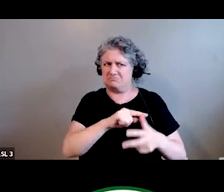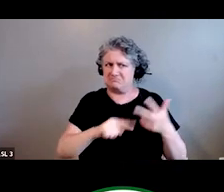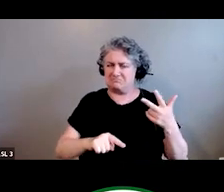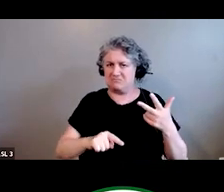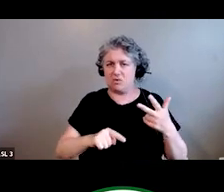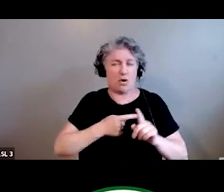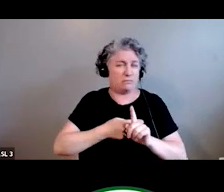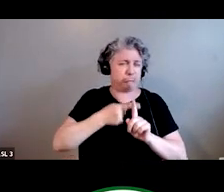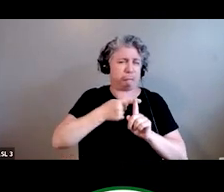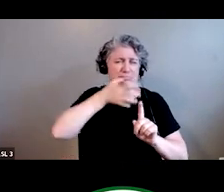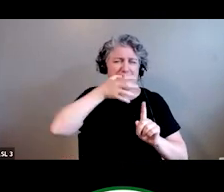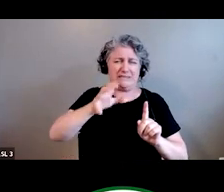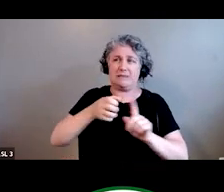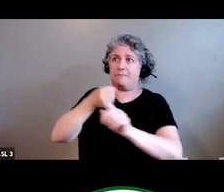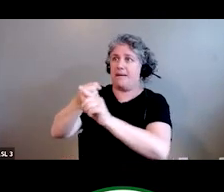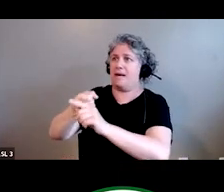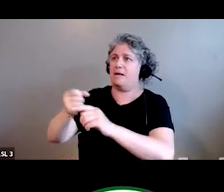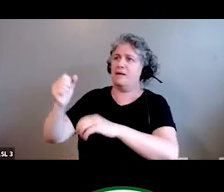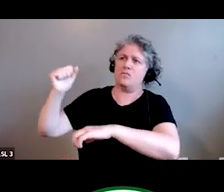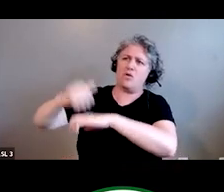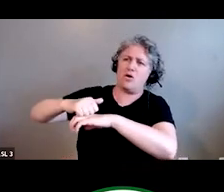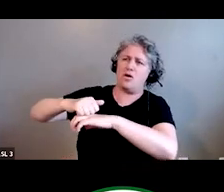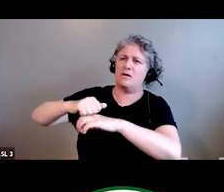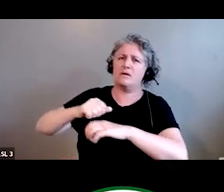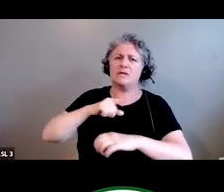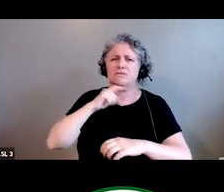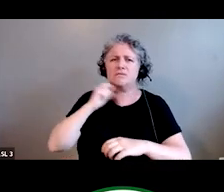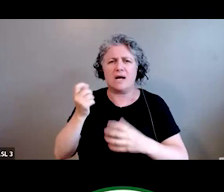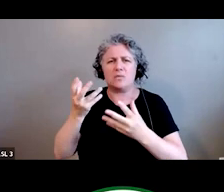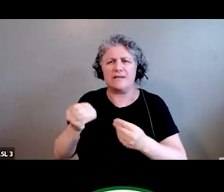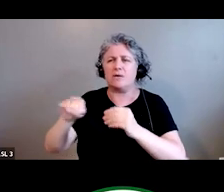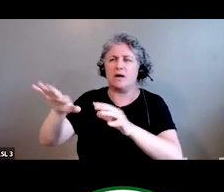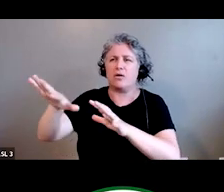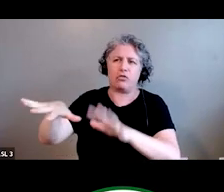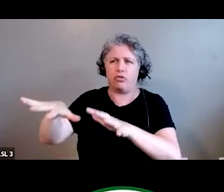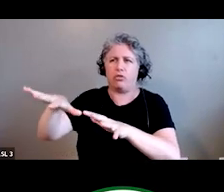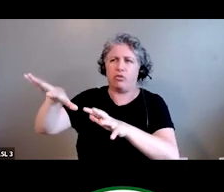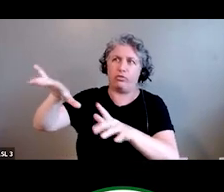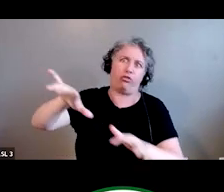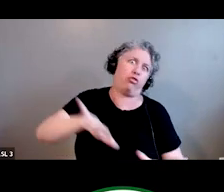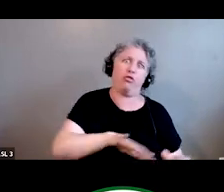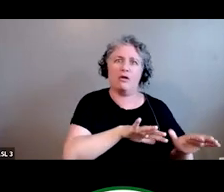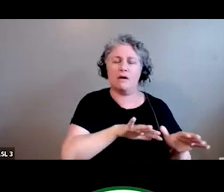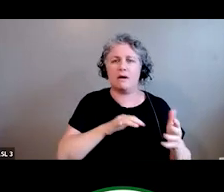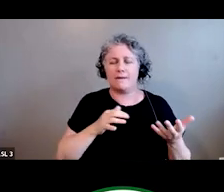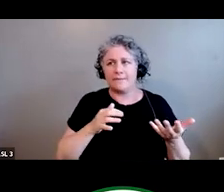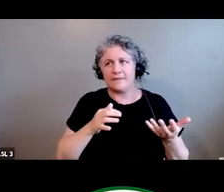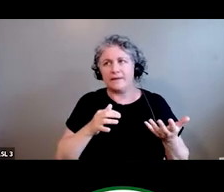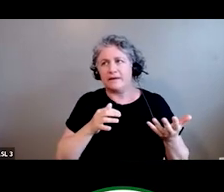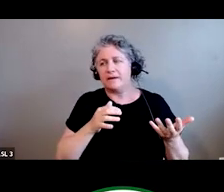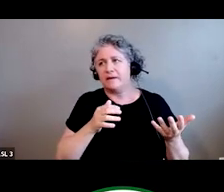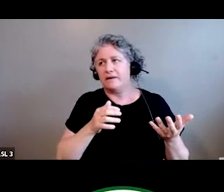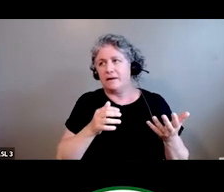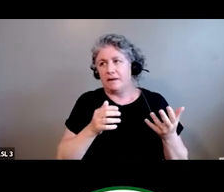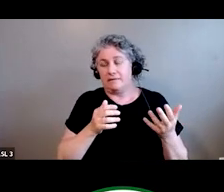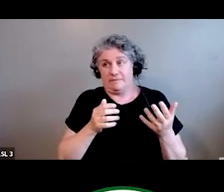When what happens after those events, when things get cleaned up. We see. Different stages